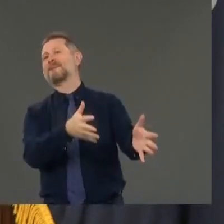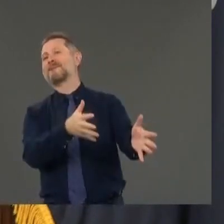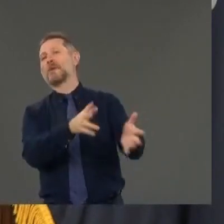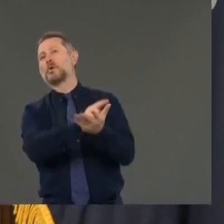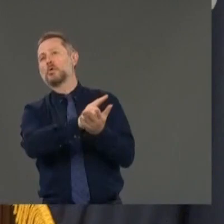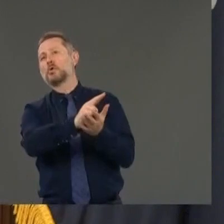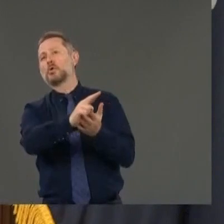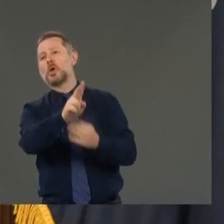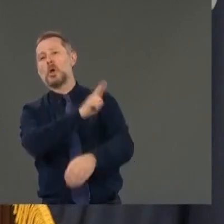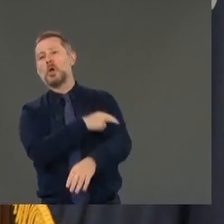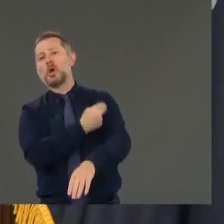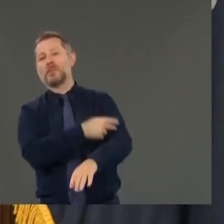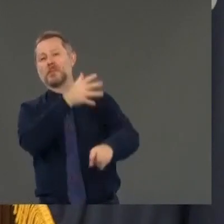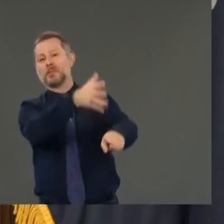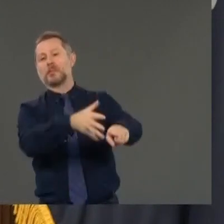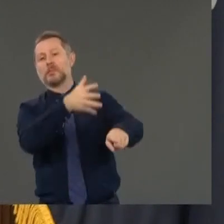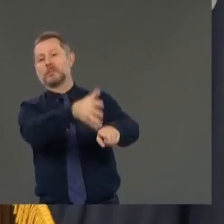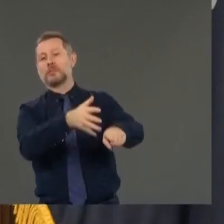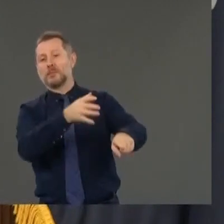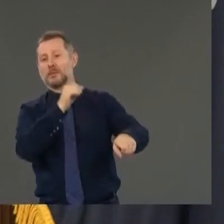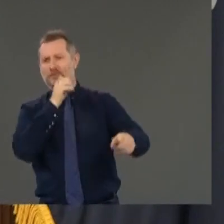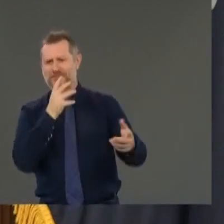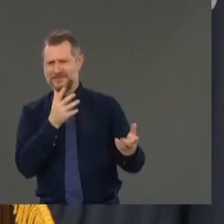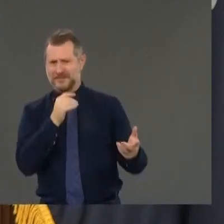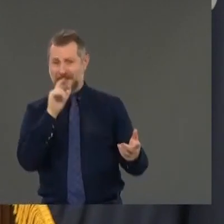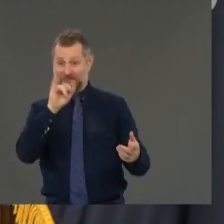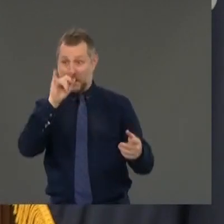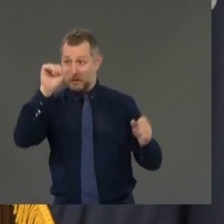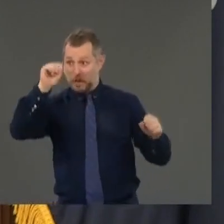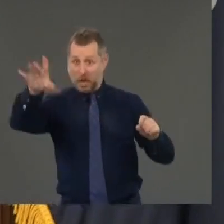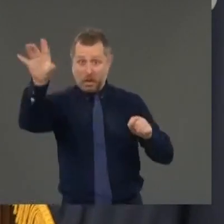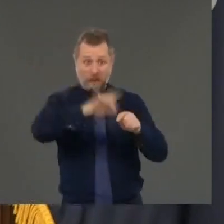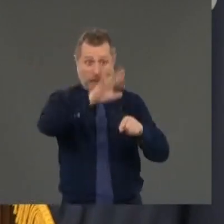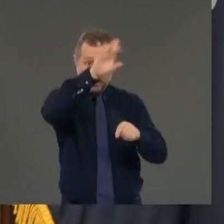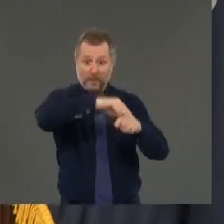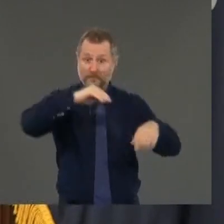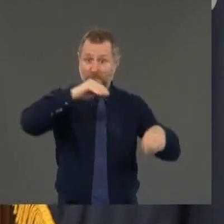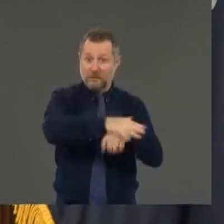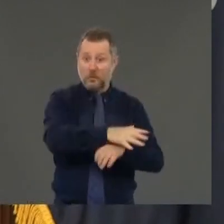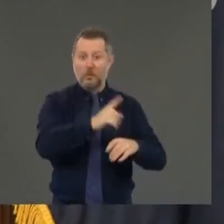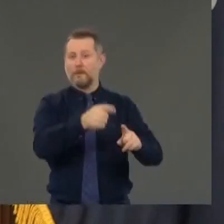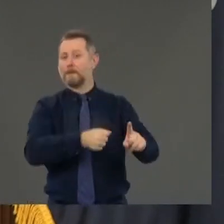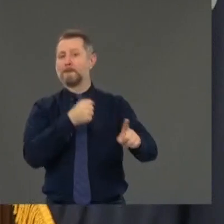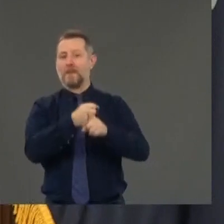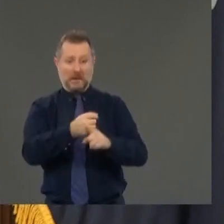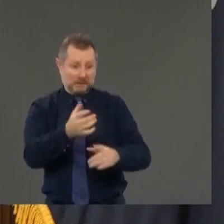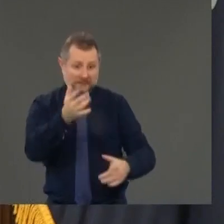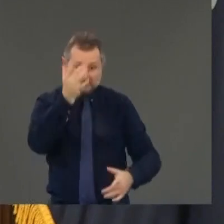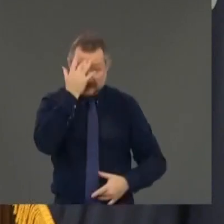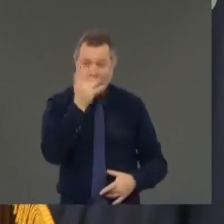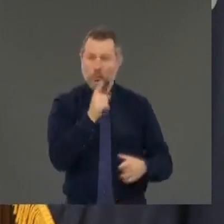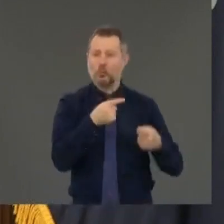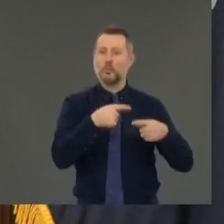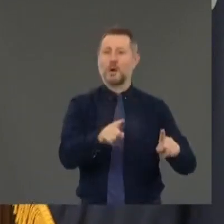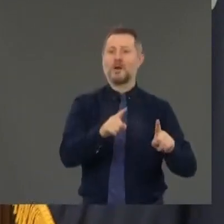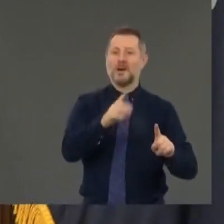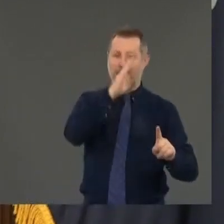THEY WILL ALL SAY DON'T LEAVE A PERSON IN A HOSPITAL FOR TWO WEEKS.